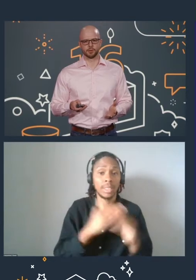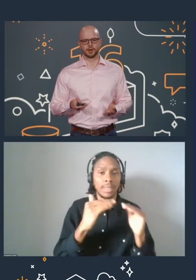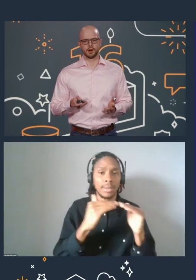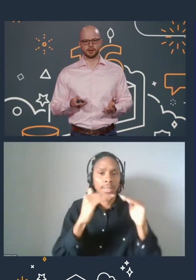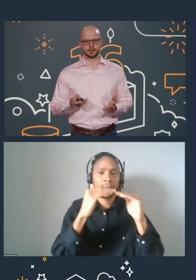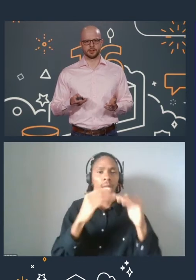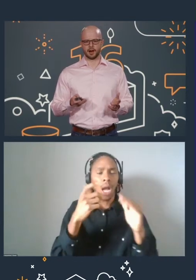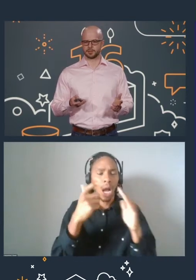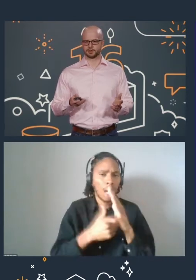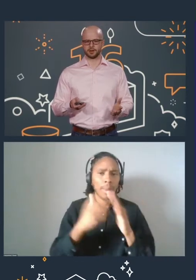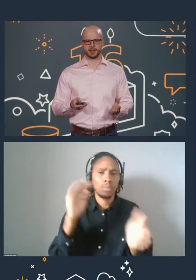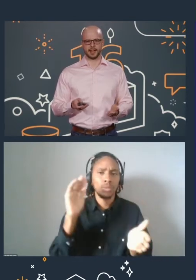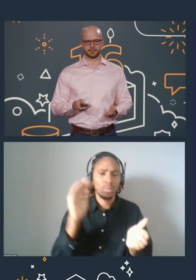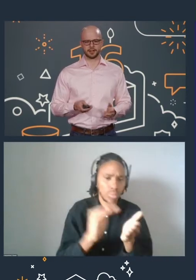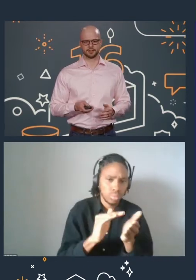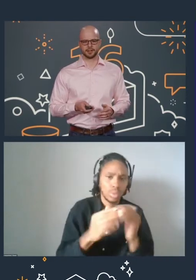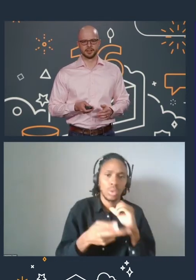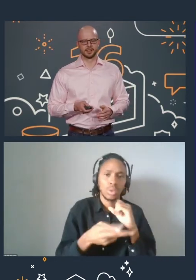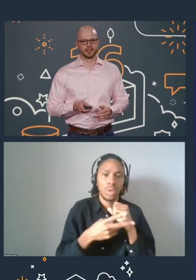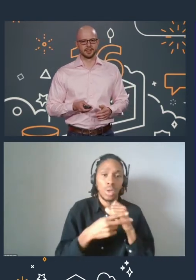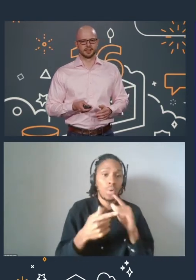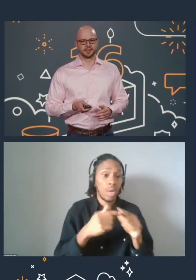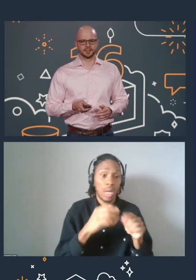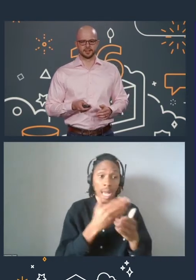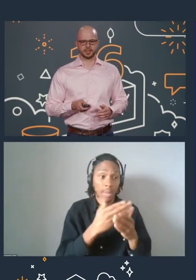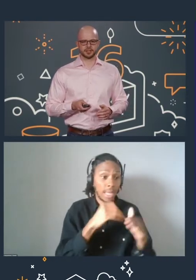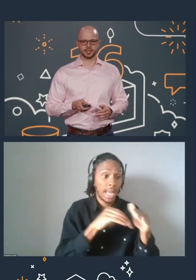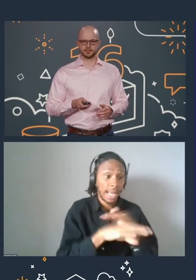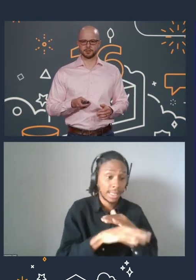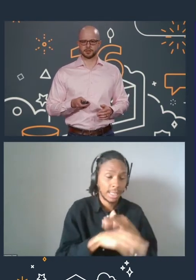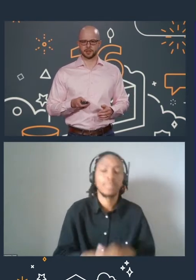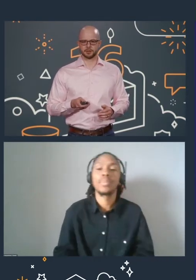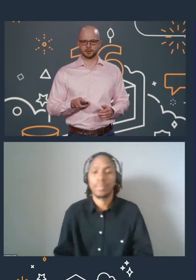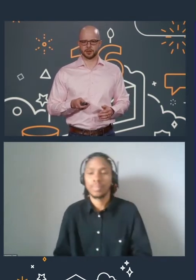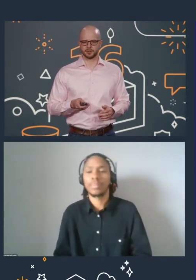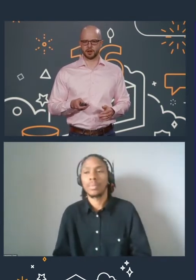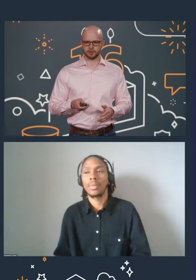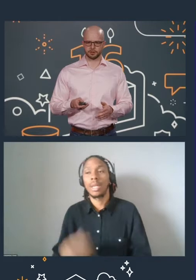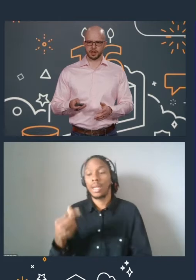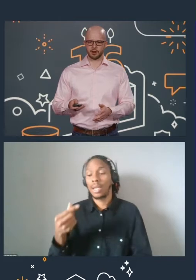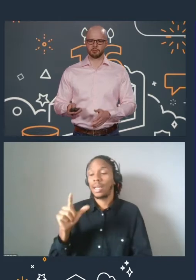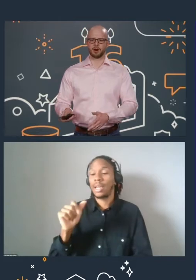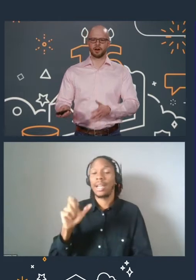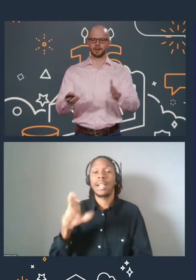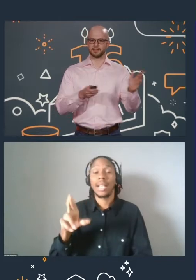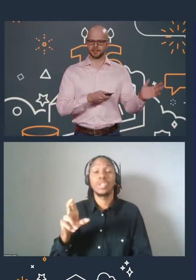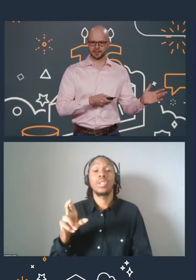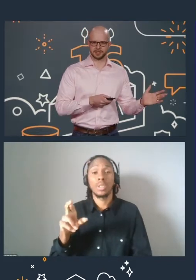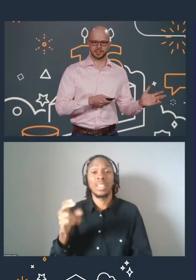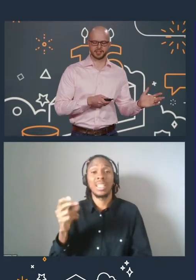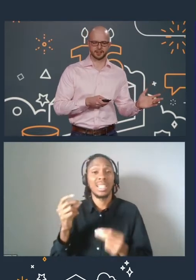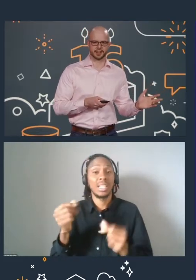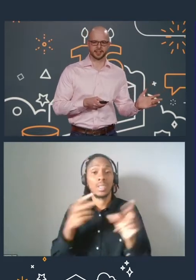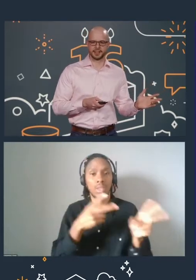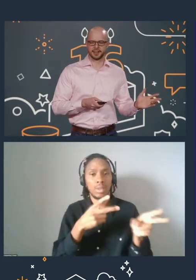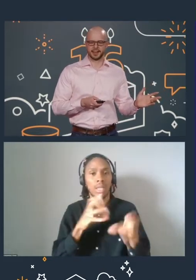when objects aren't accessed. Glacier Instant Retrieval is also now a part of Intelligent-Tiering